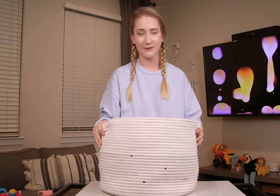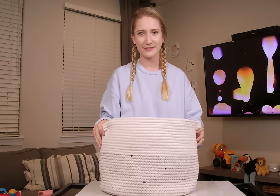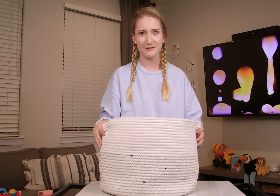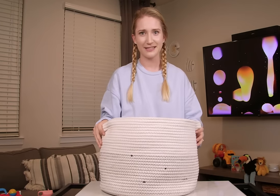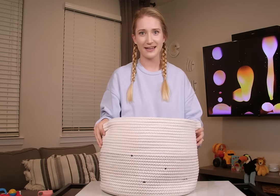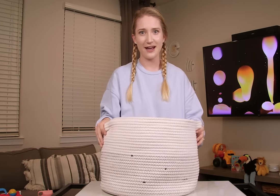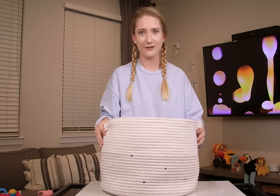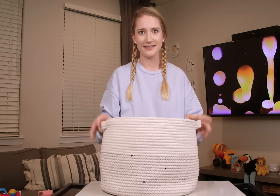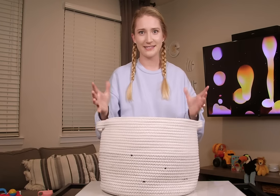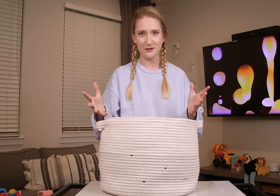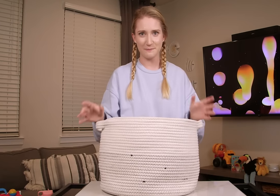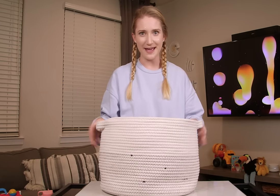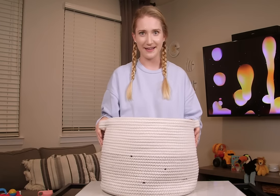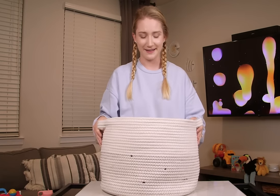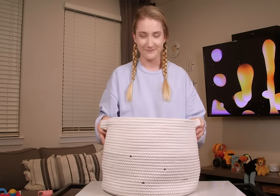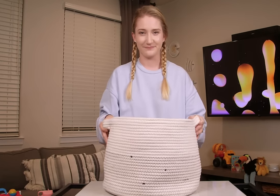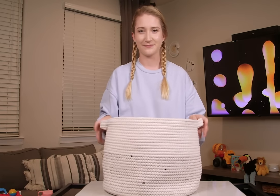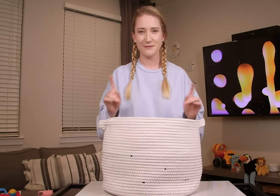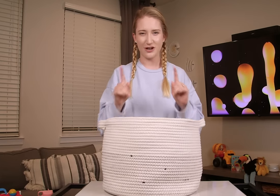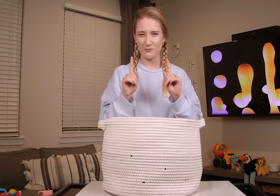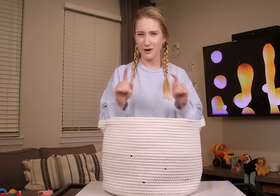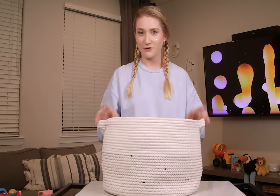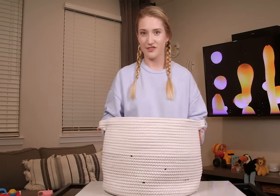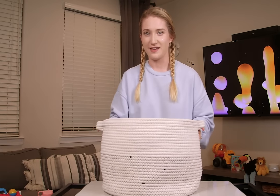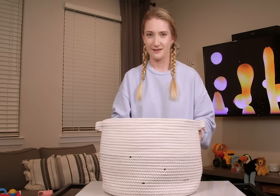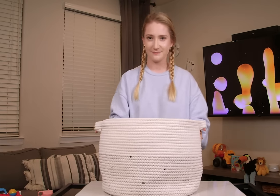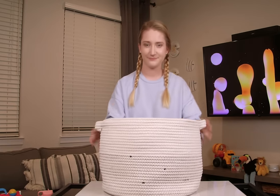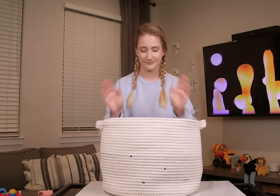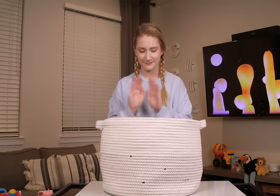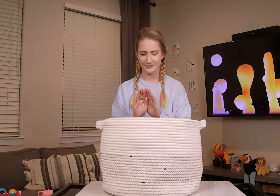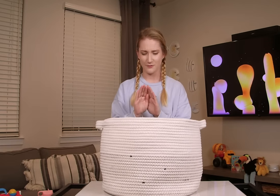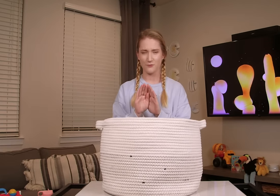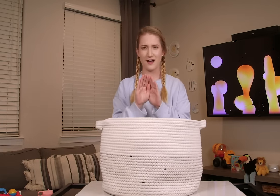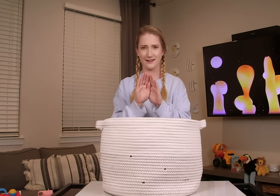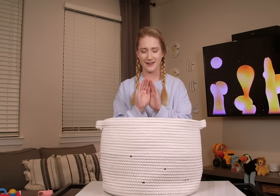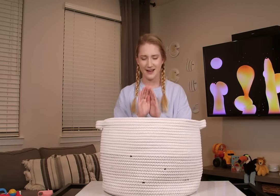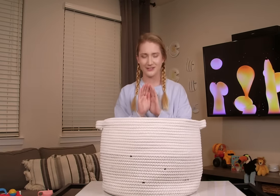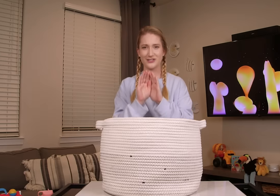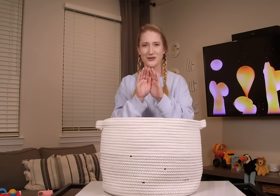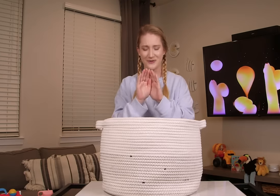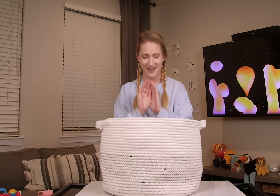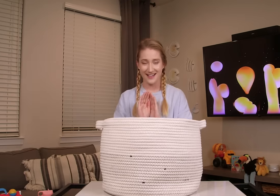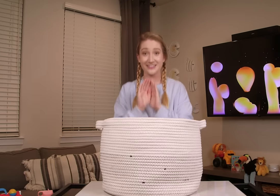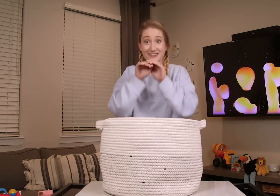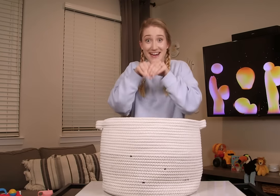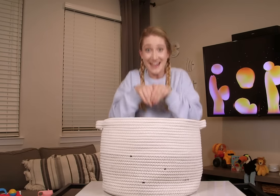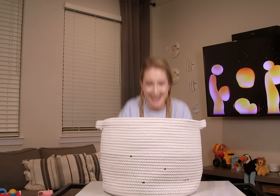I wasn't able to get it out. It's too big. Hmm, let me try one more thing. One, two, three!